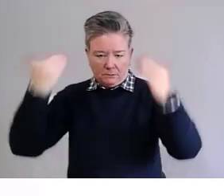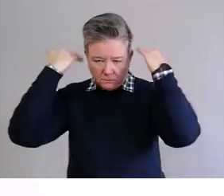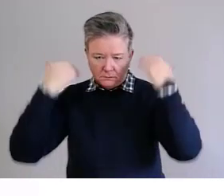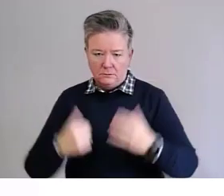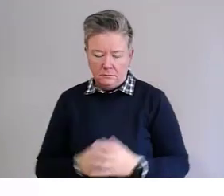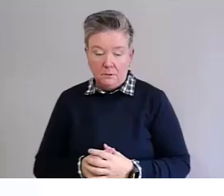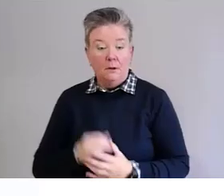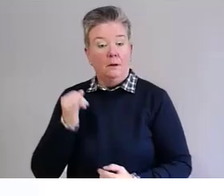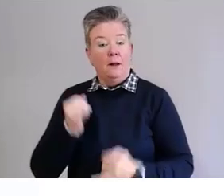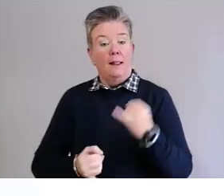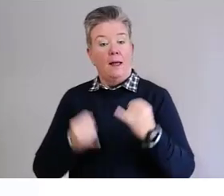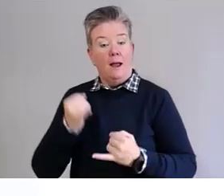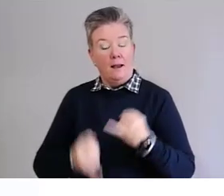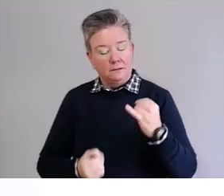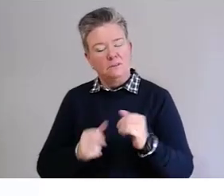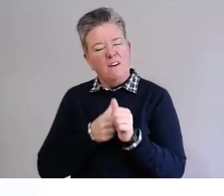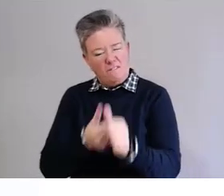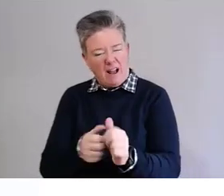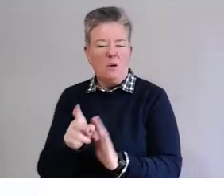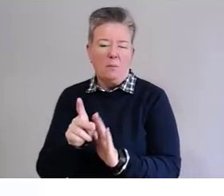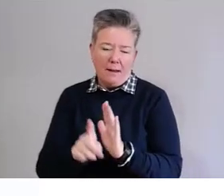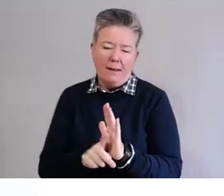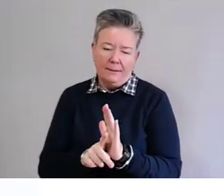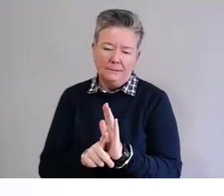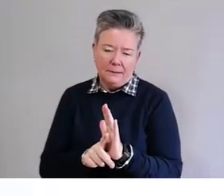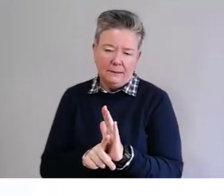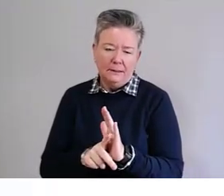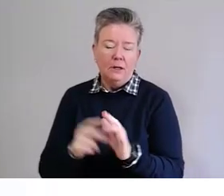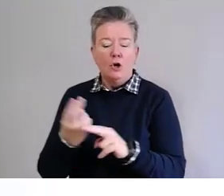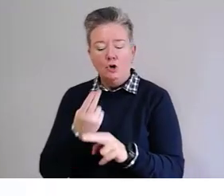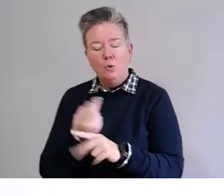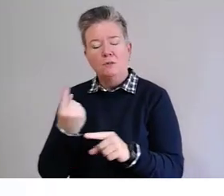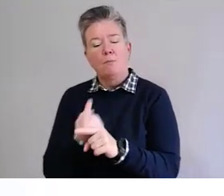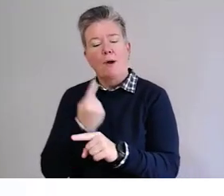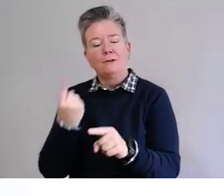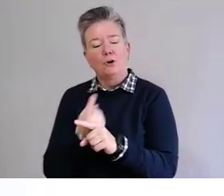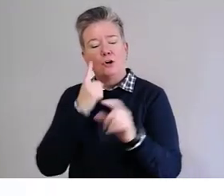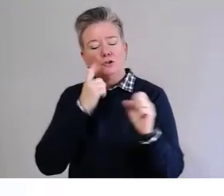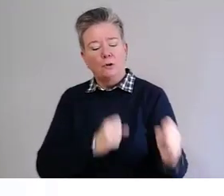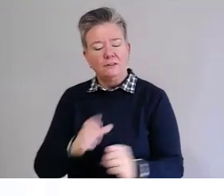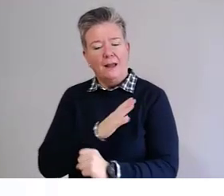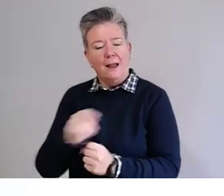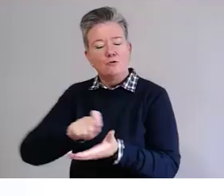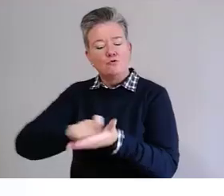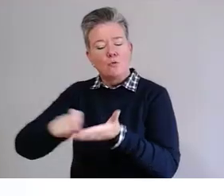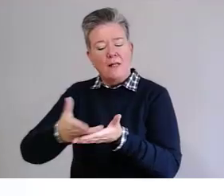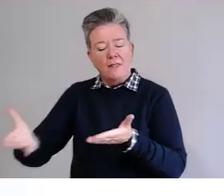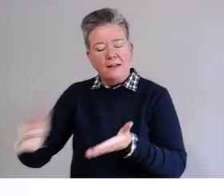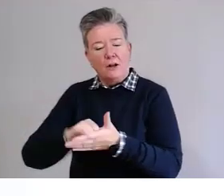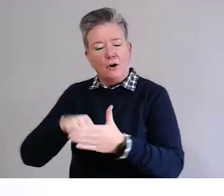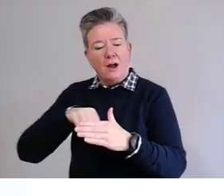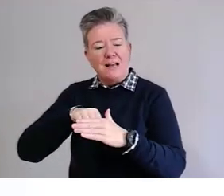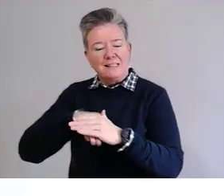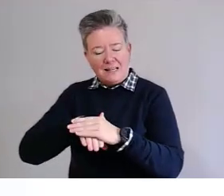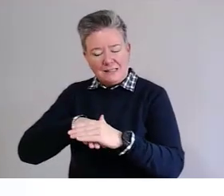And lastly, follow policy, use practical strategies, and write things that are accessible.